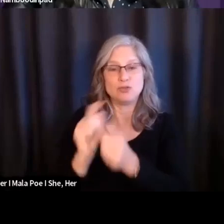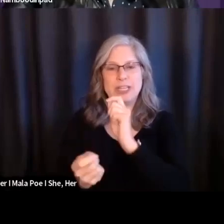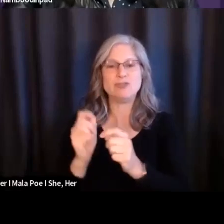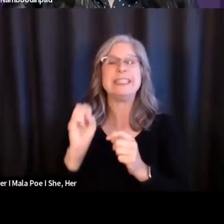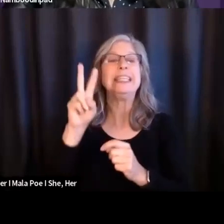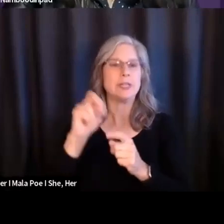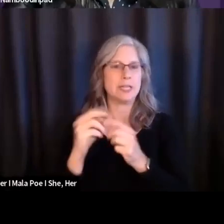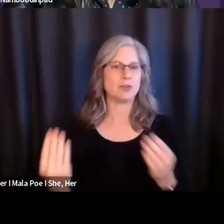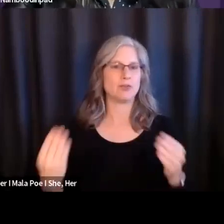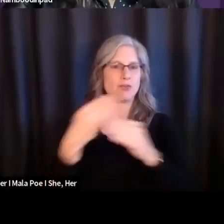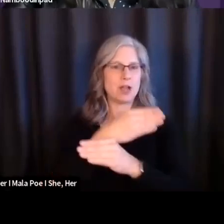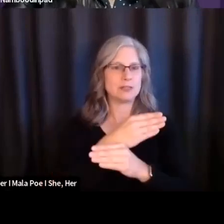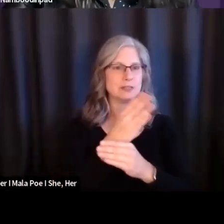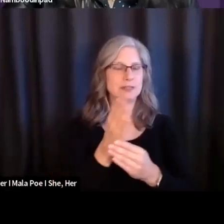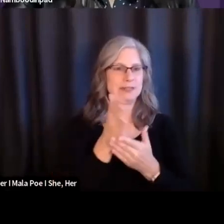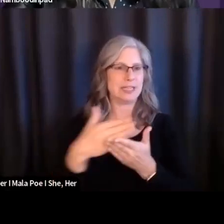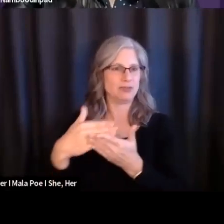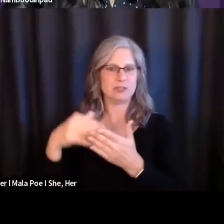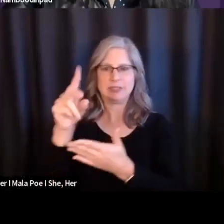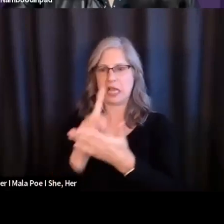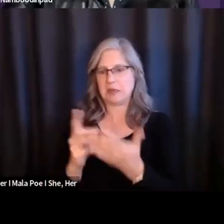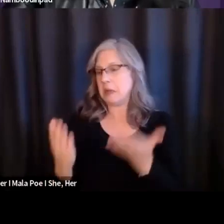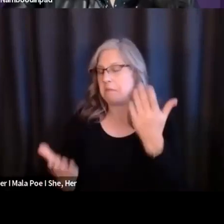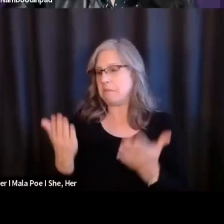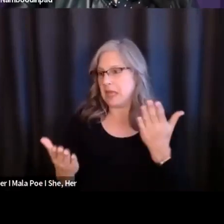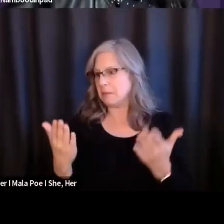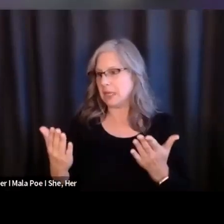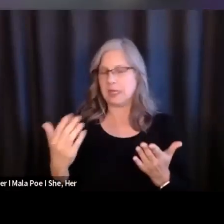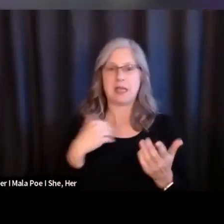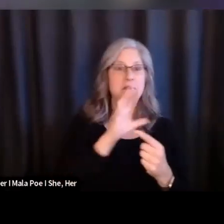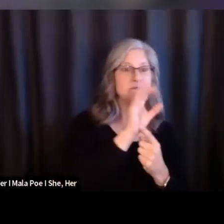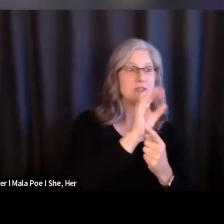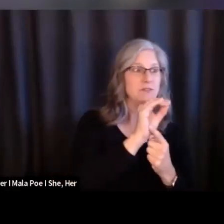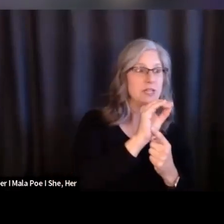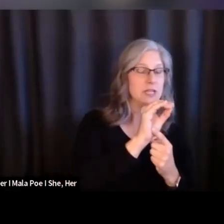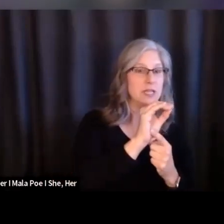because you could have you have a group that has on average 50 words versus a group that has on average 200 words.